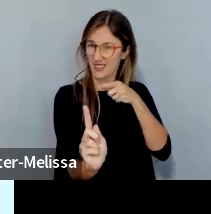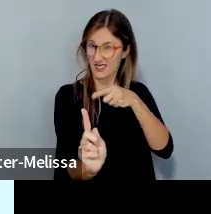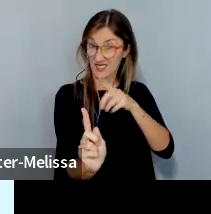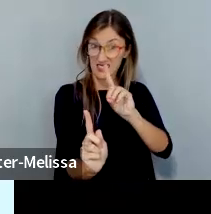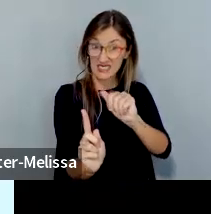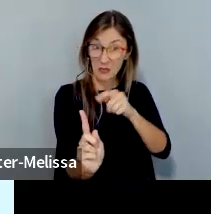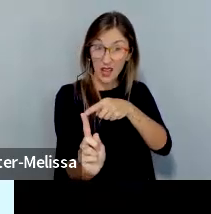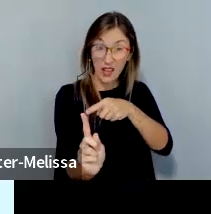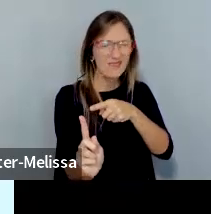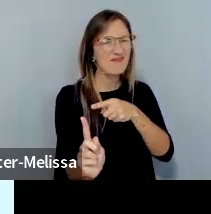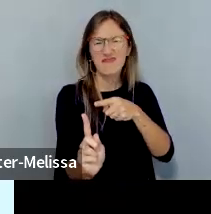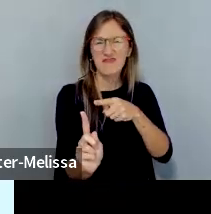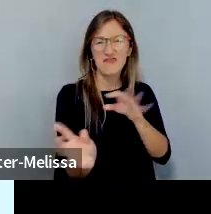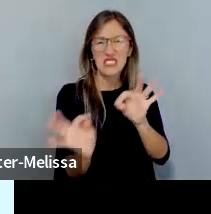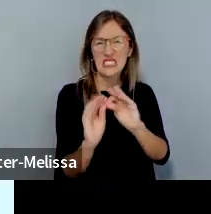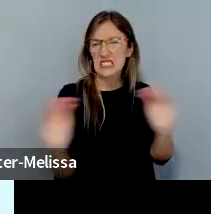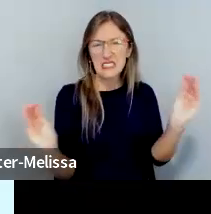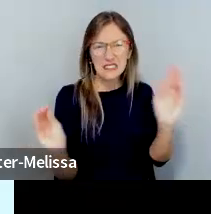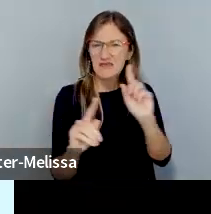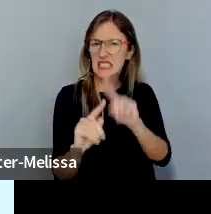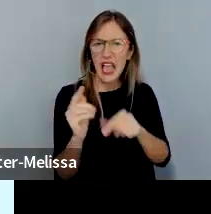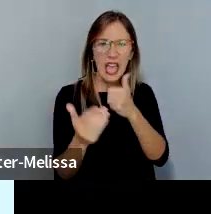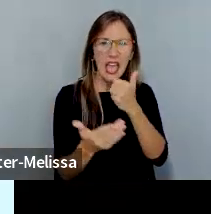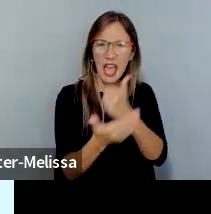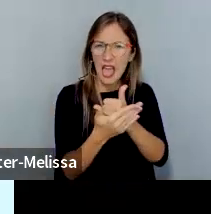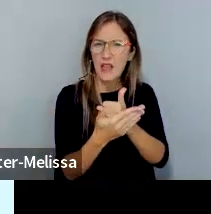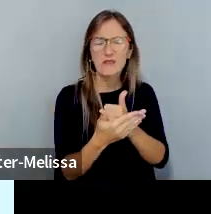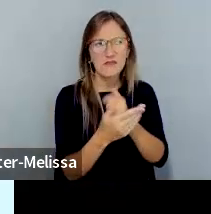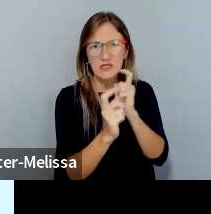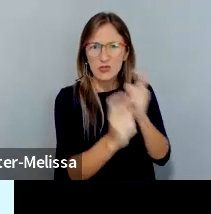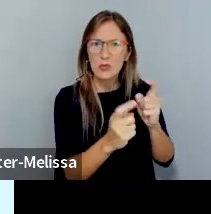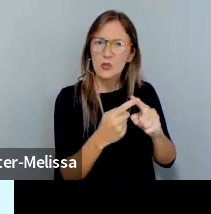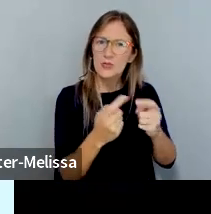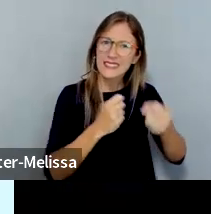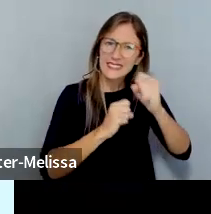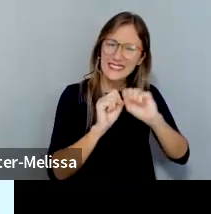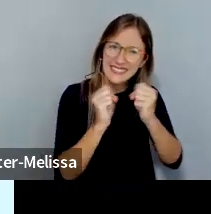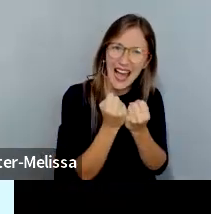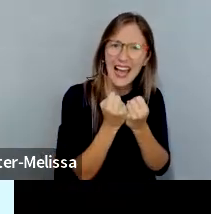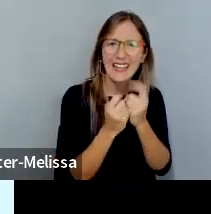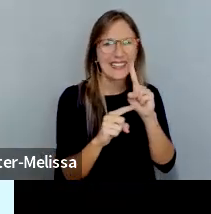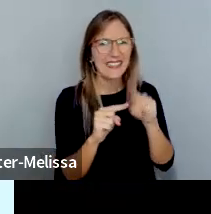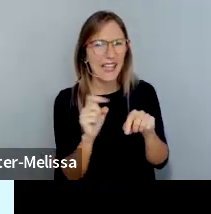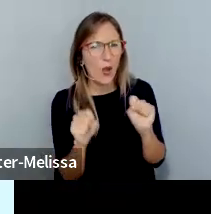to call the dark ages. It was during this medical model type idea that